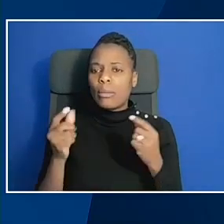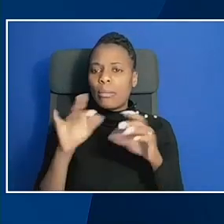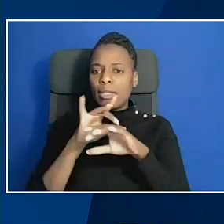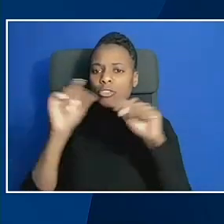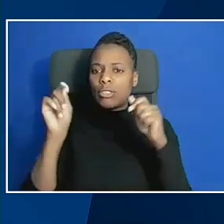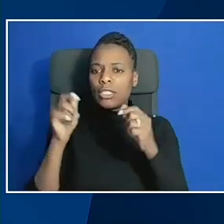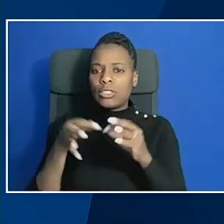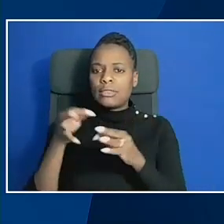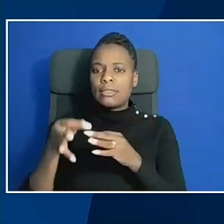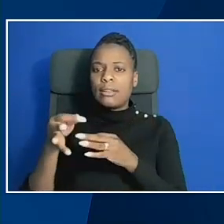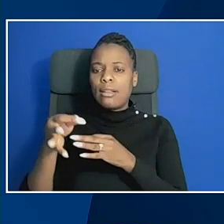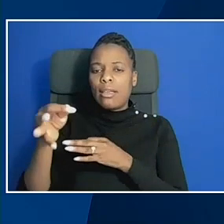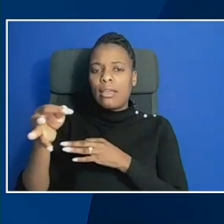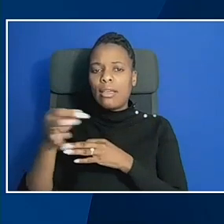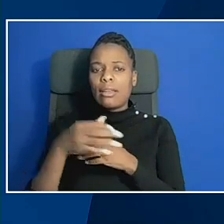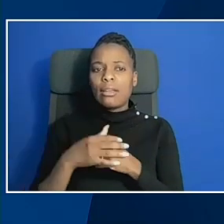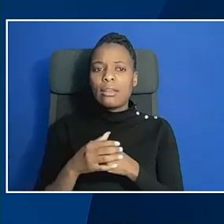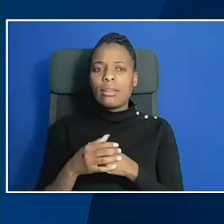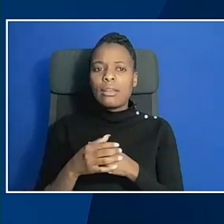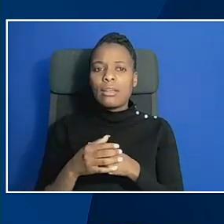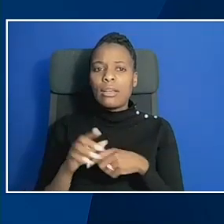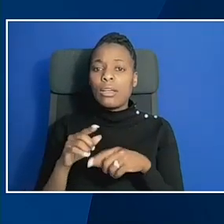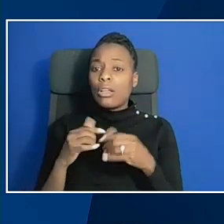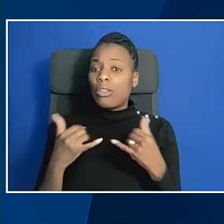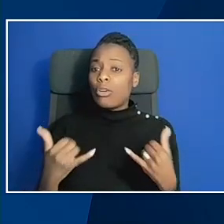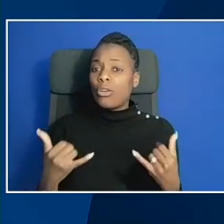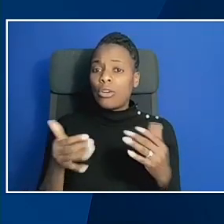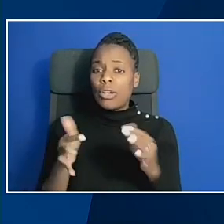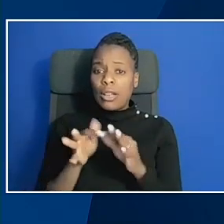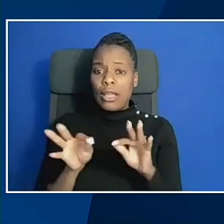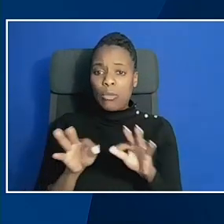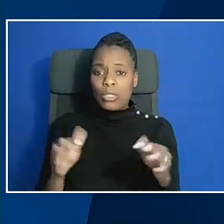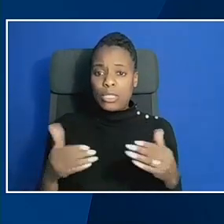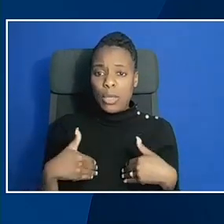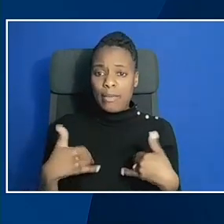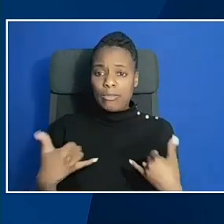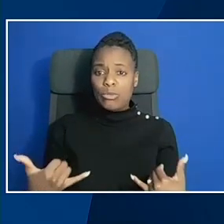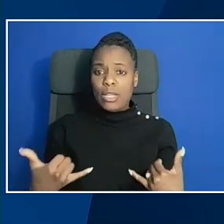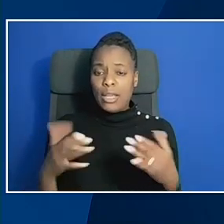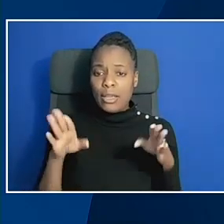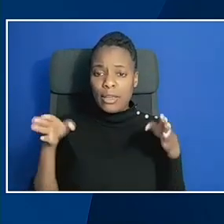regulated that the current language that we have today, which focuses on general